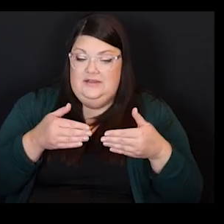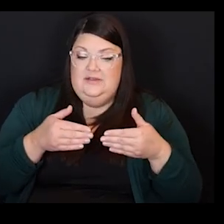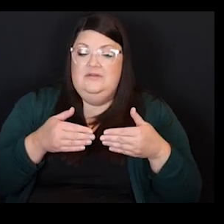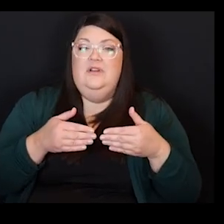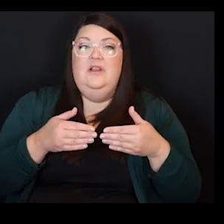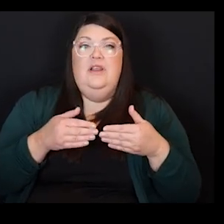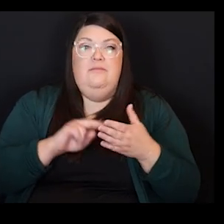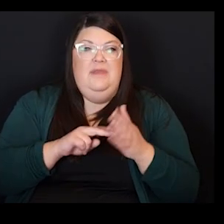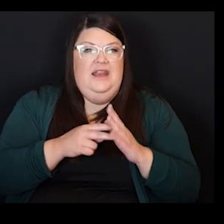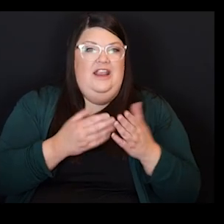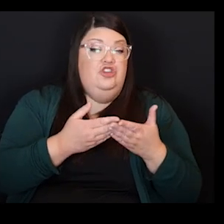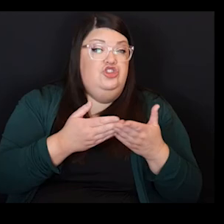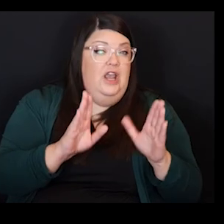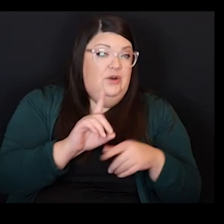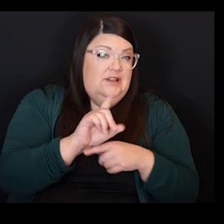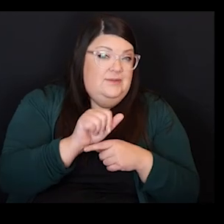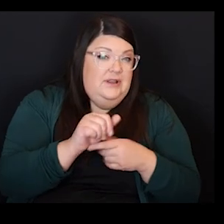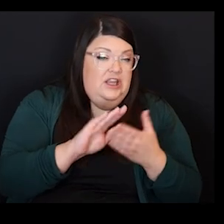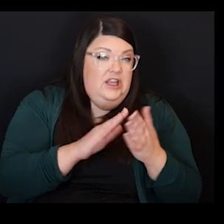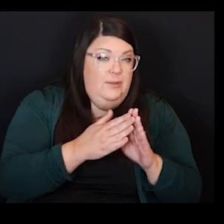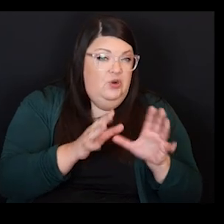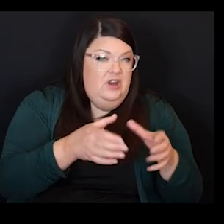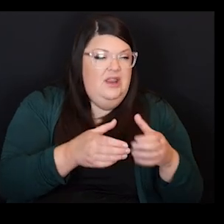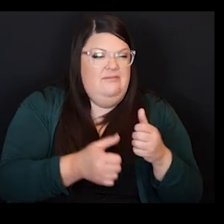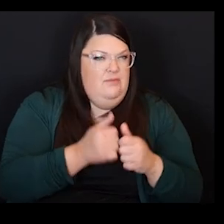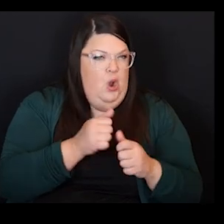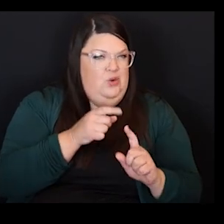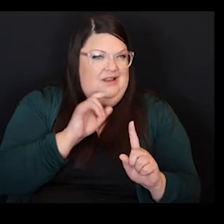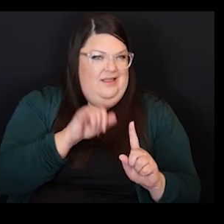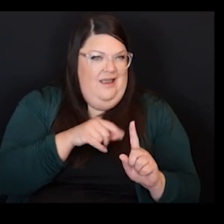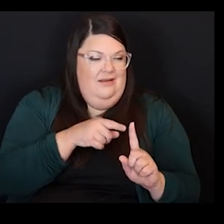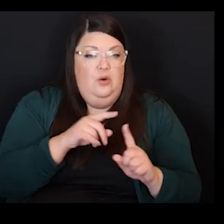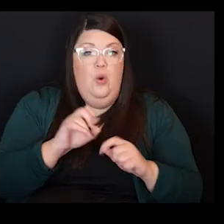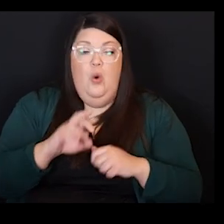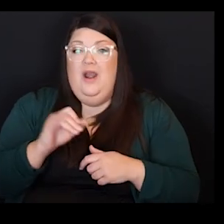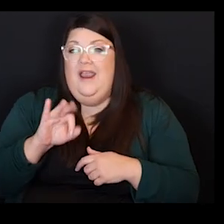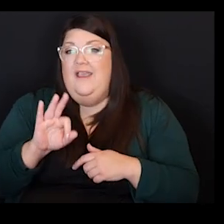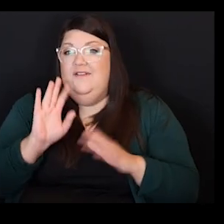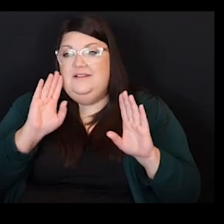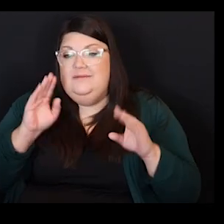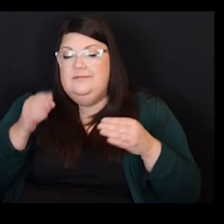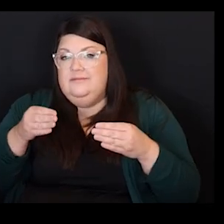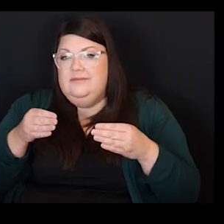disability community – which most projects do – or if it is tailored to a specific group,